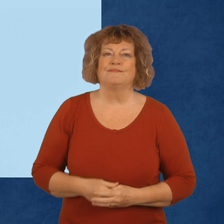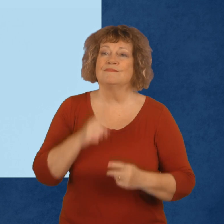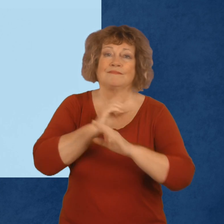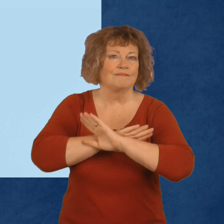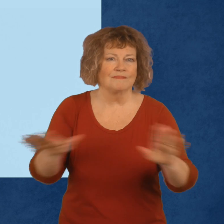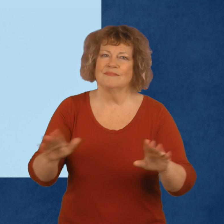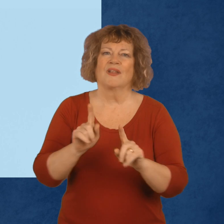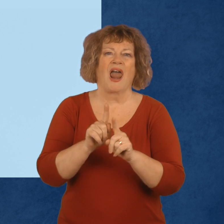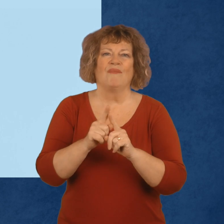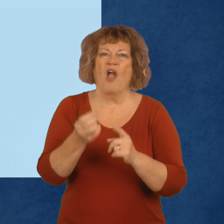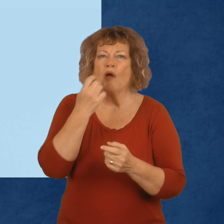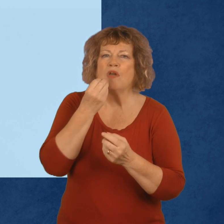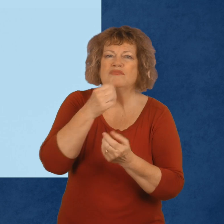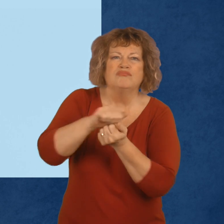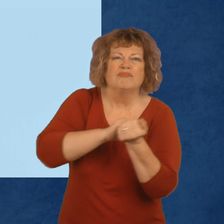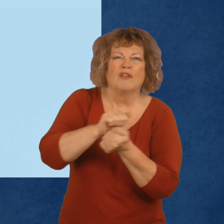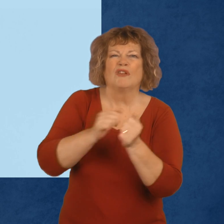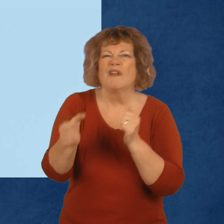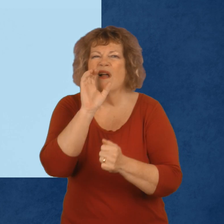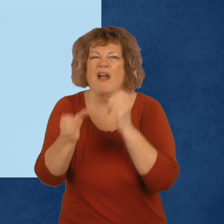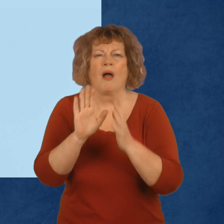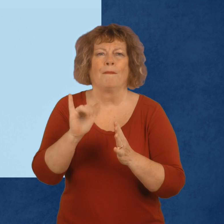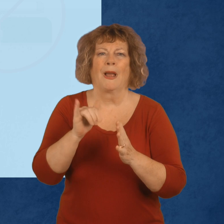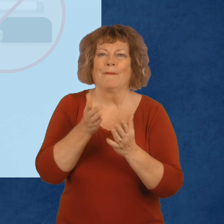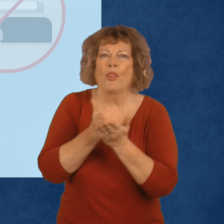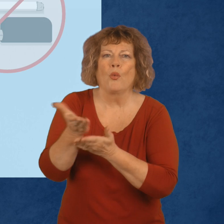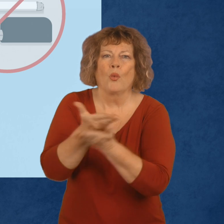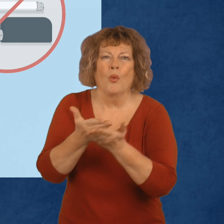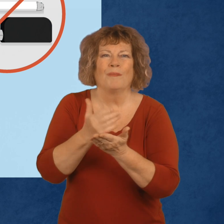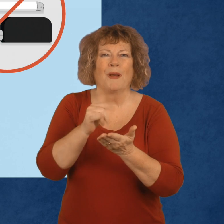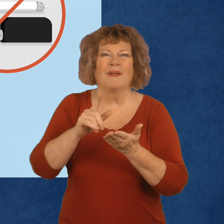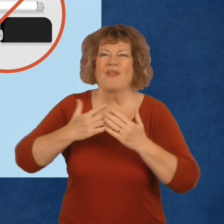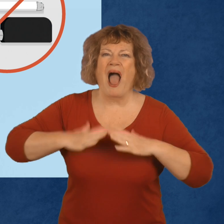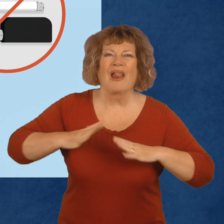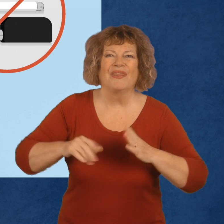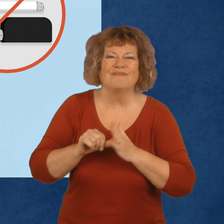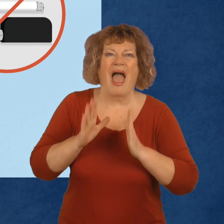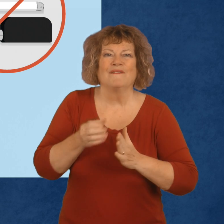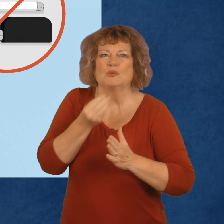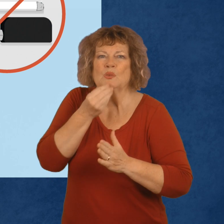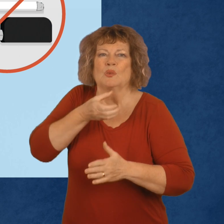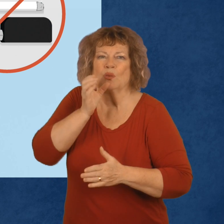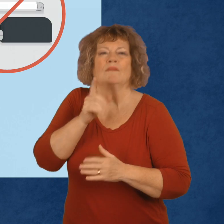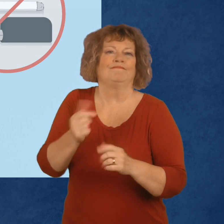unless they have a medical condition that requires them to; smoke or use e-cigarettes;